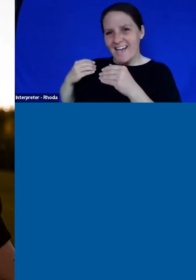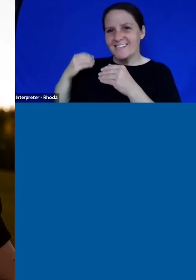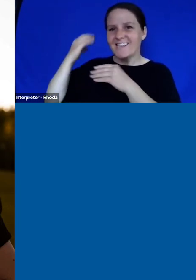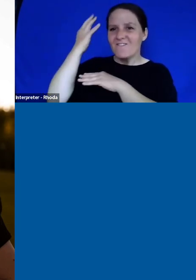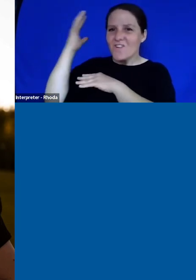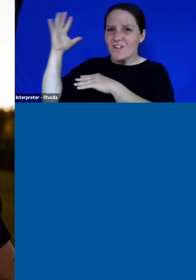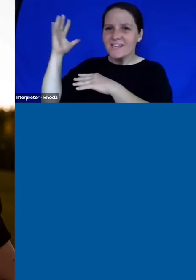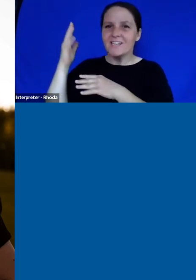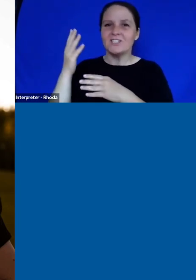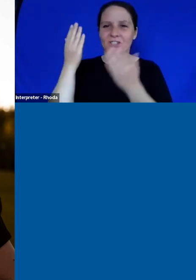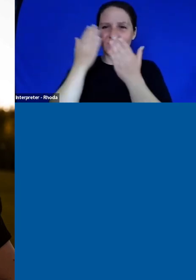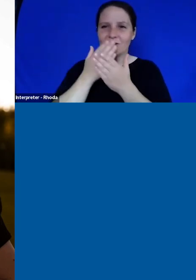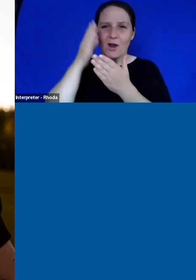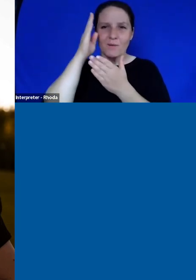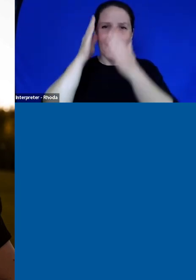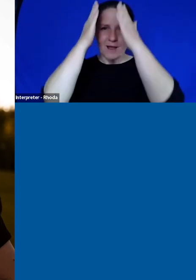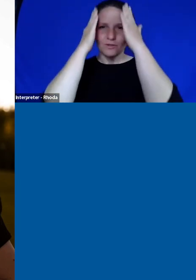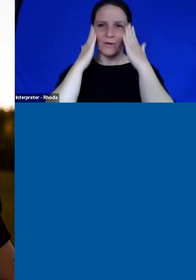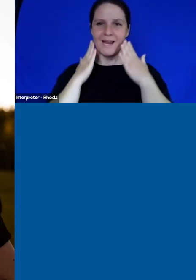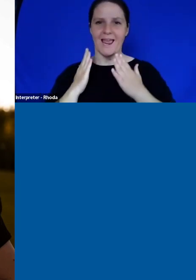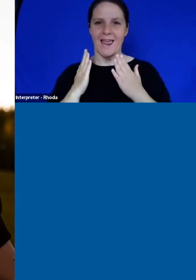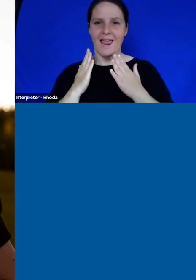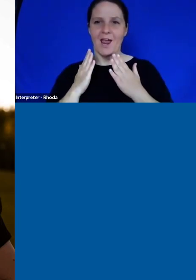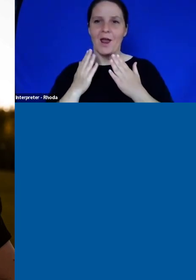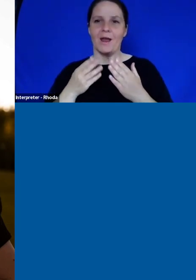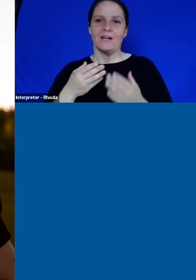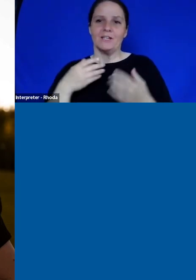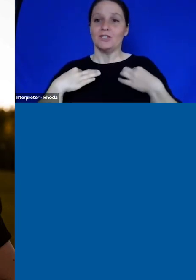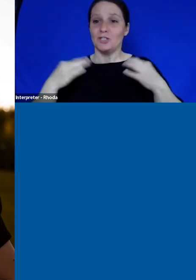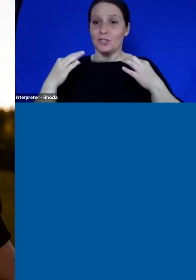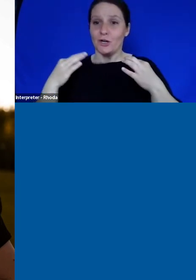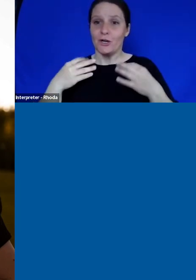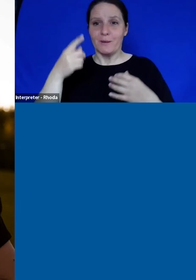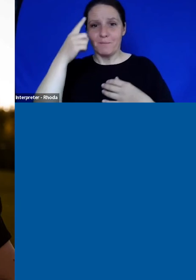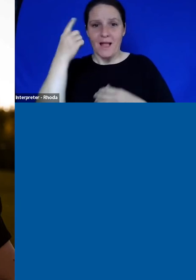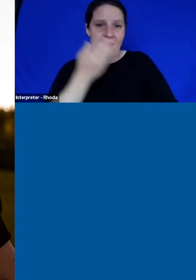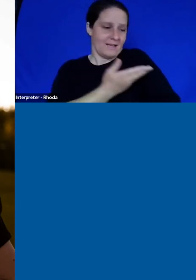and I'm wearing a short sleep black button down shirt. This photo was taken by my dear friend, Garry Tran,